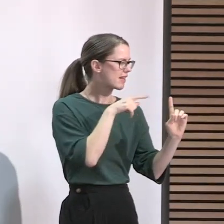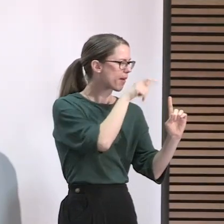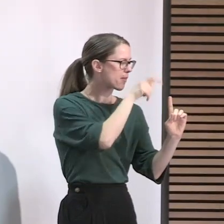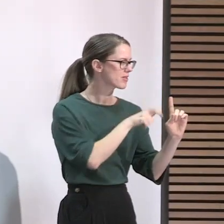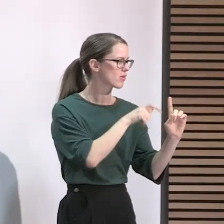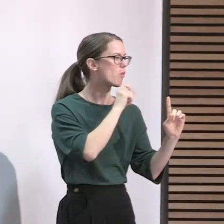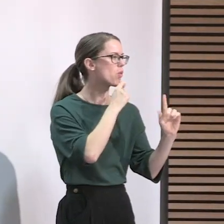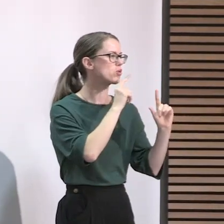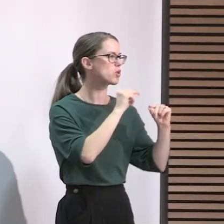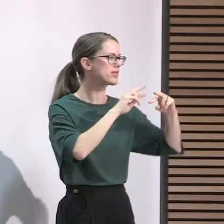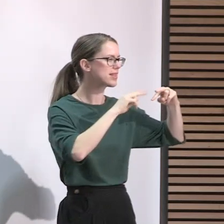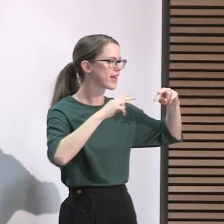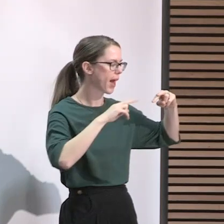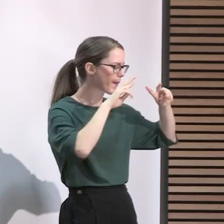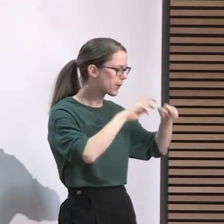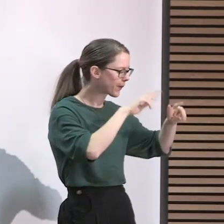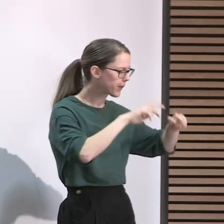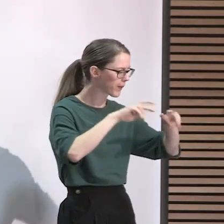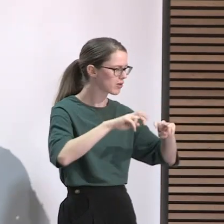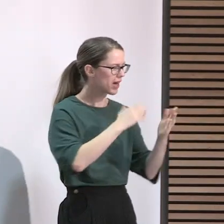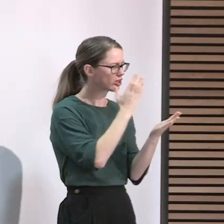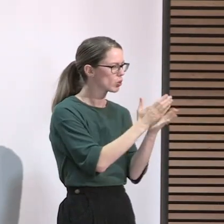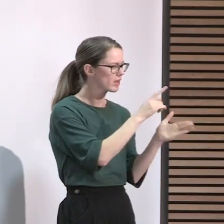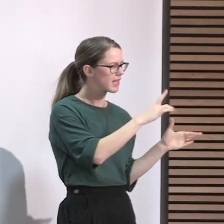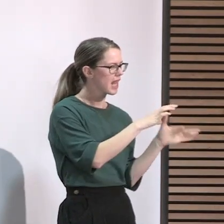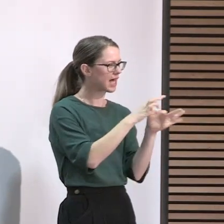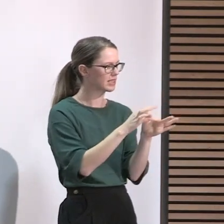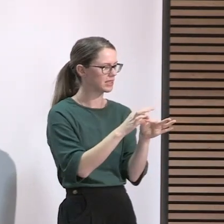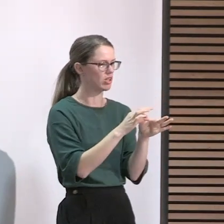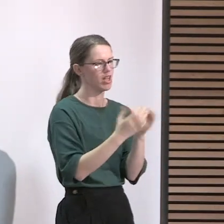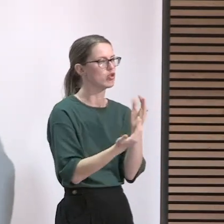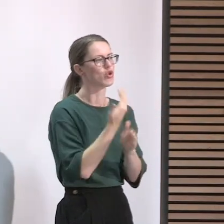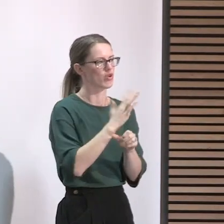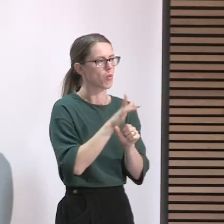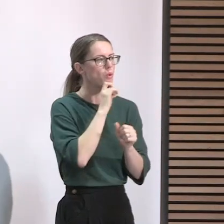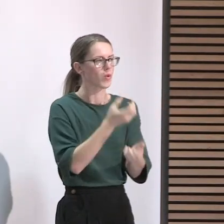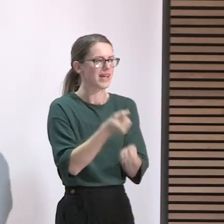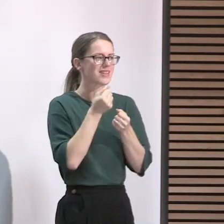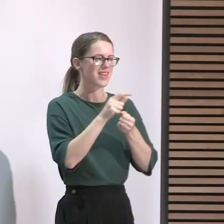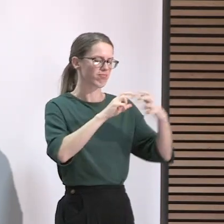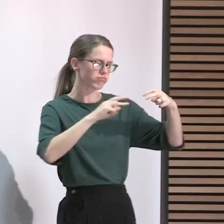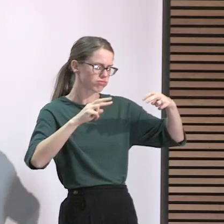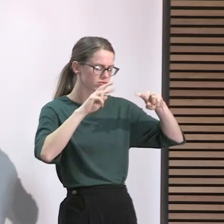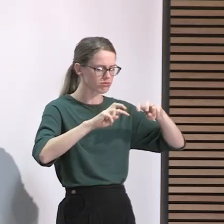yesterday as a household contact has now been classified as under investigation, and genome